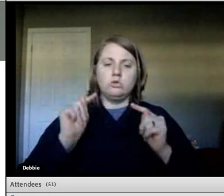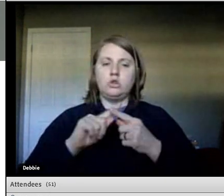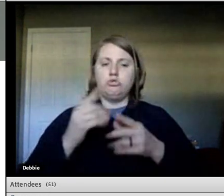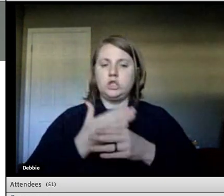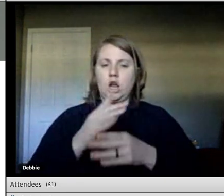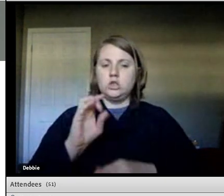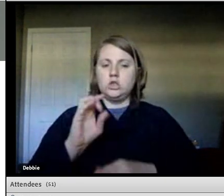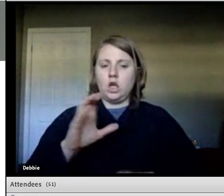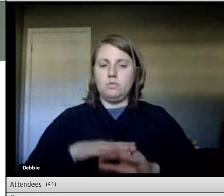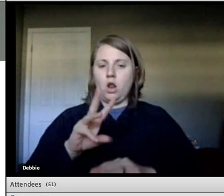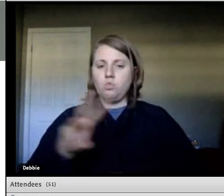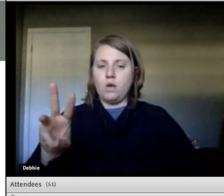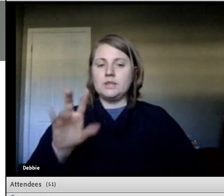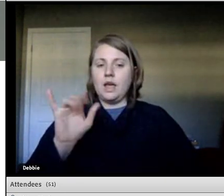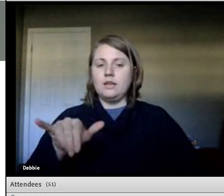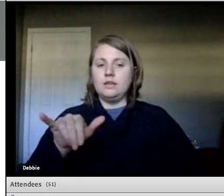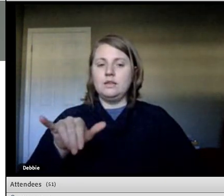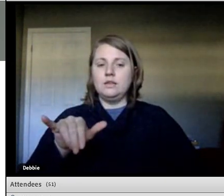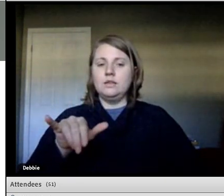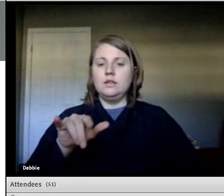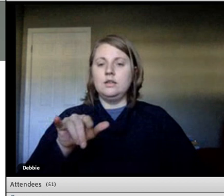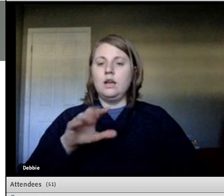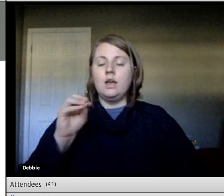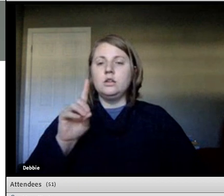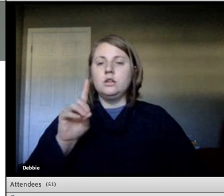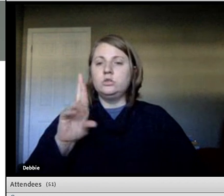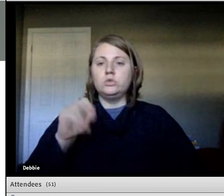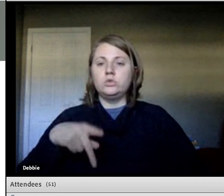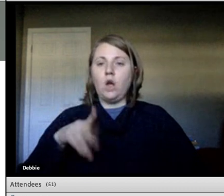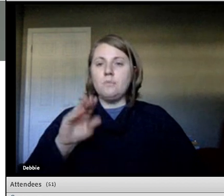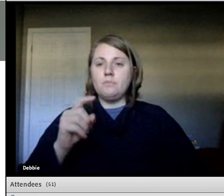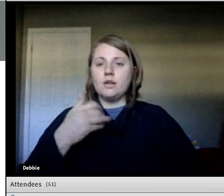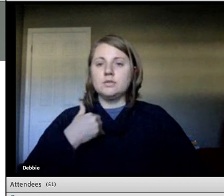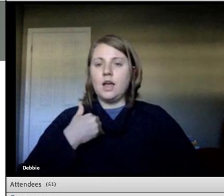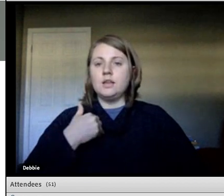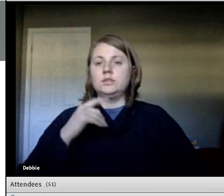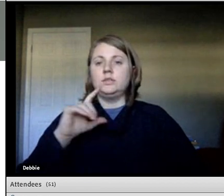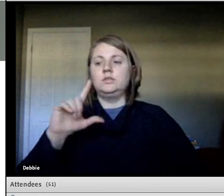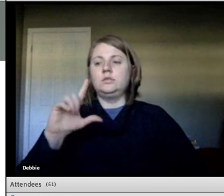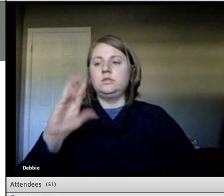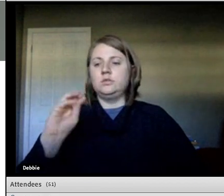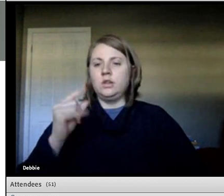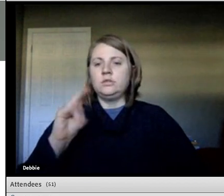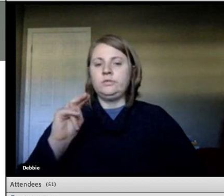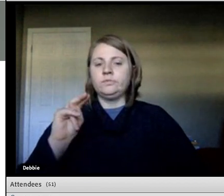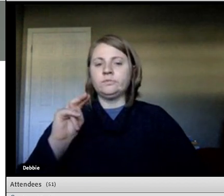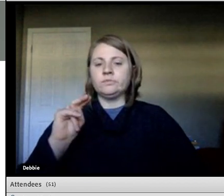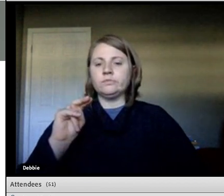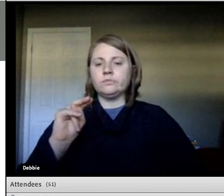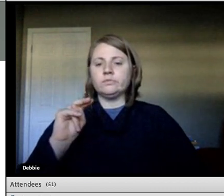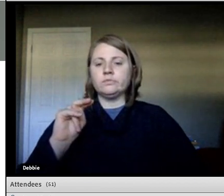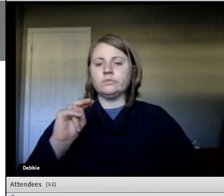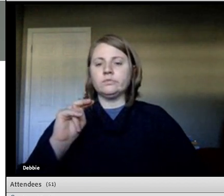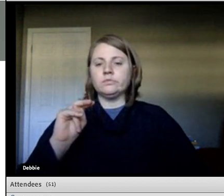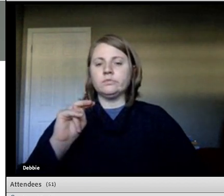And Dropbox has, like, the log-in stuff. They have a big thing on the bottom, sign up for an account, and it was really confusing,